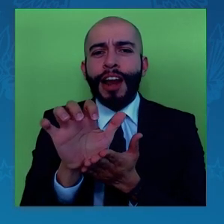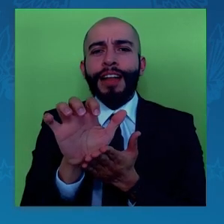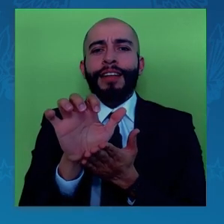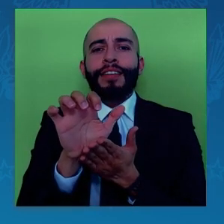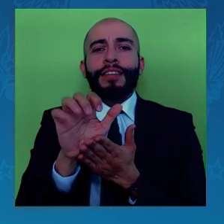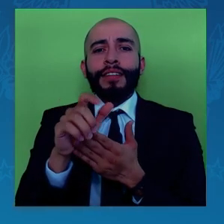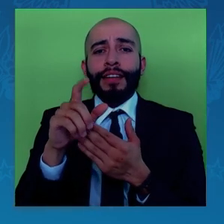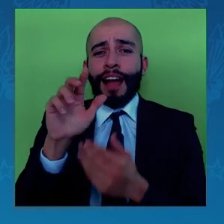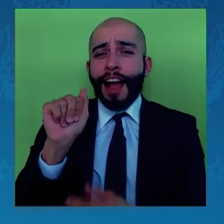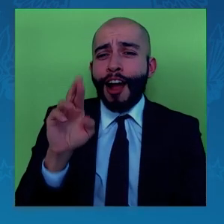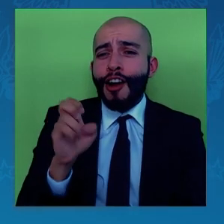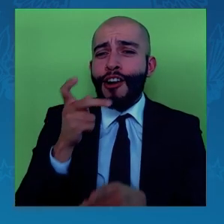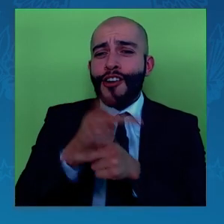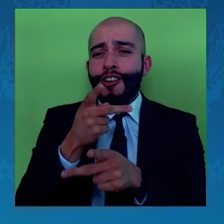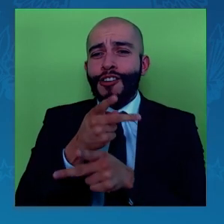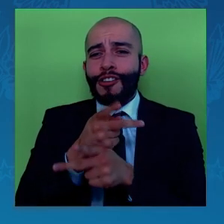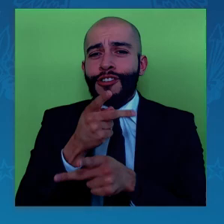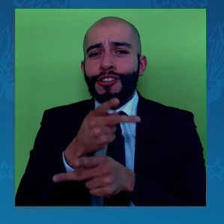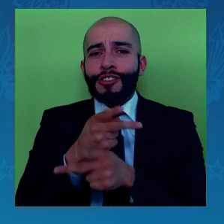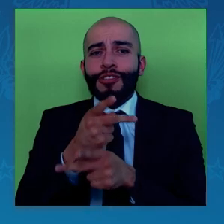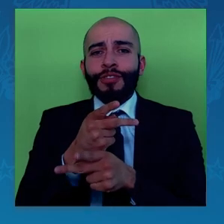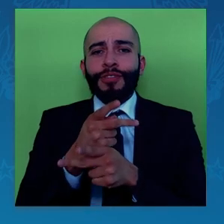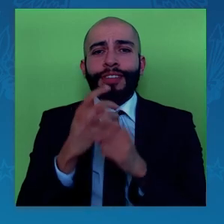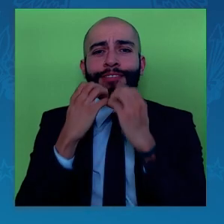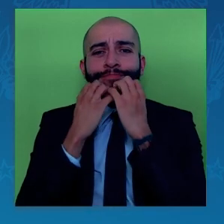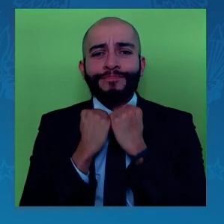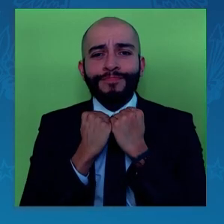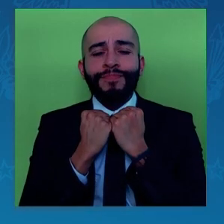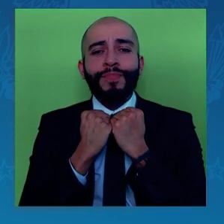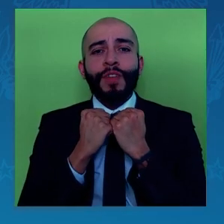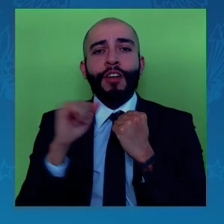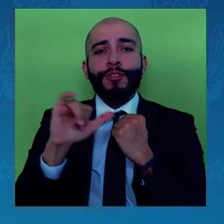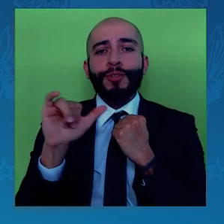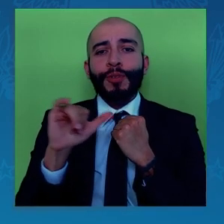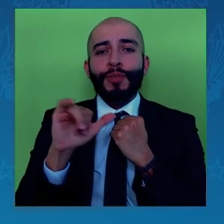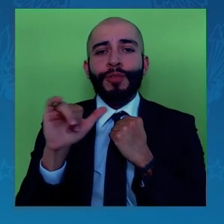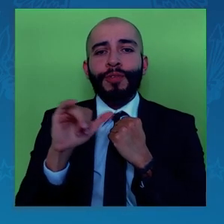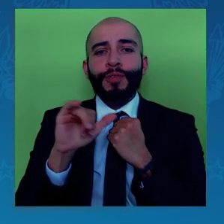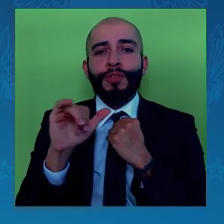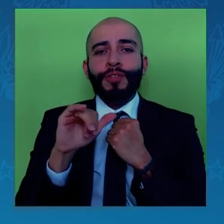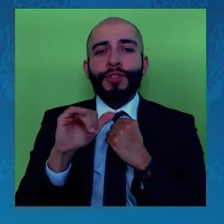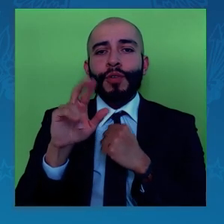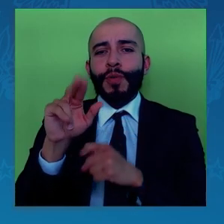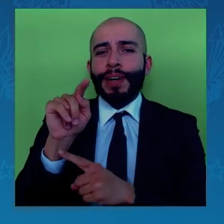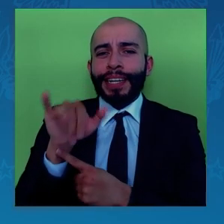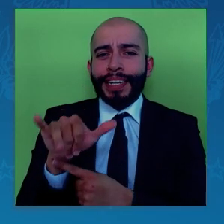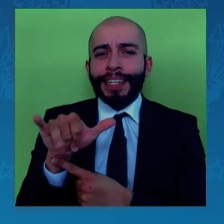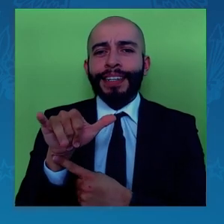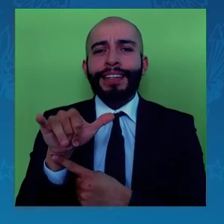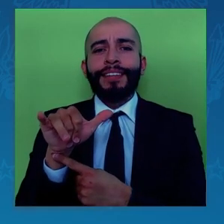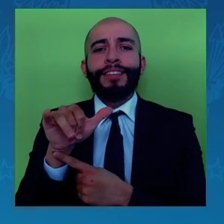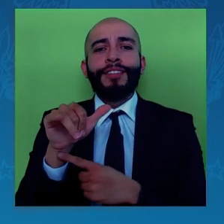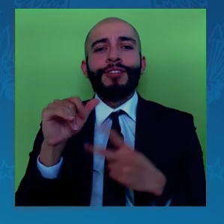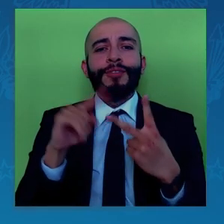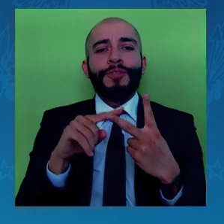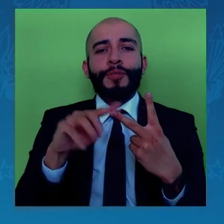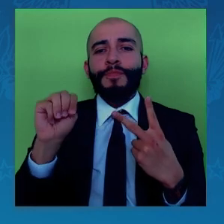like Community and Mary Center here in D.C., where my wife, Dr. Karen Macy, a pediatrician and a former National Service Corps scholar.